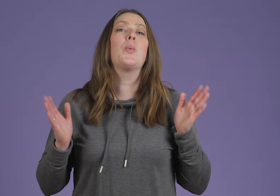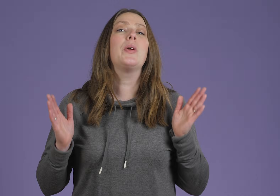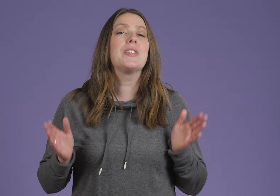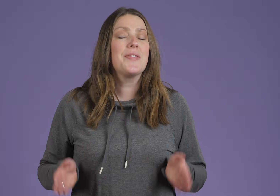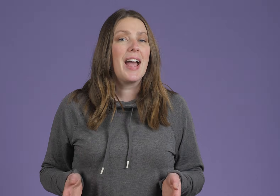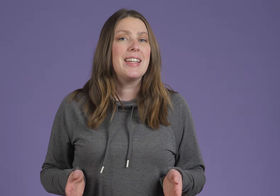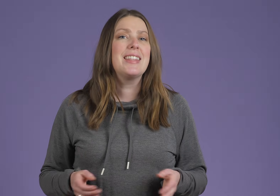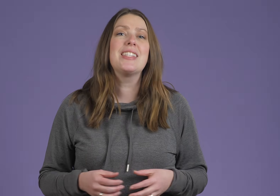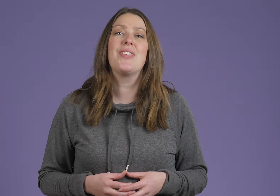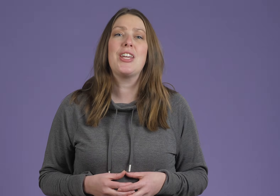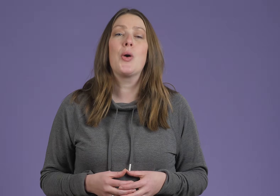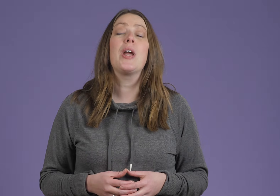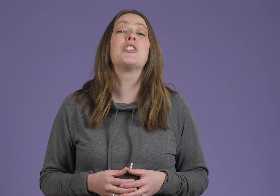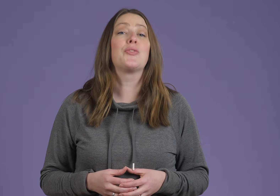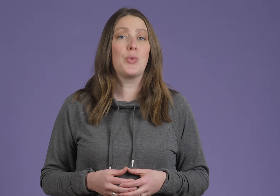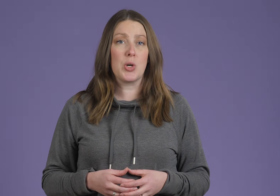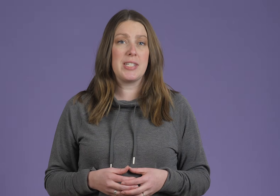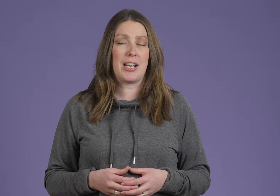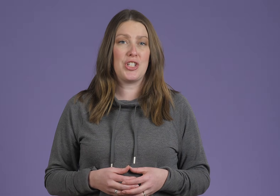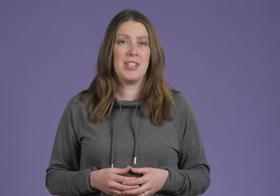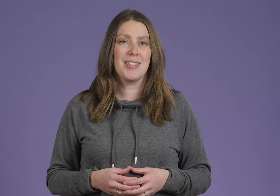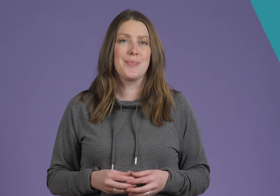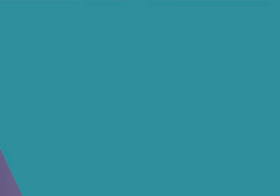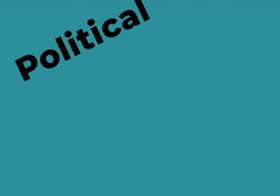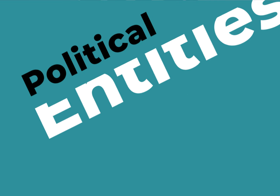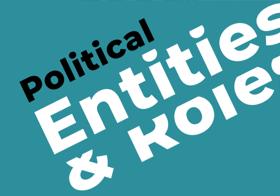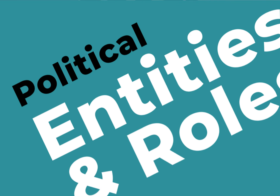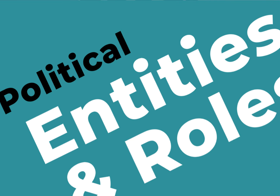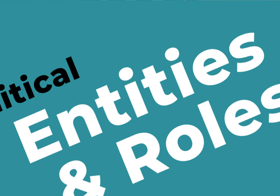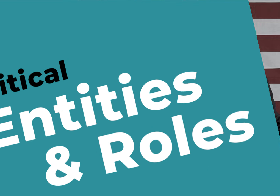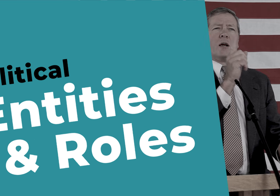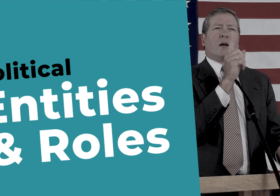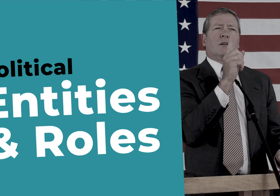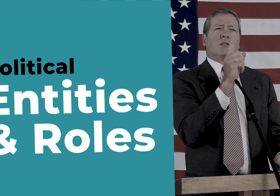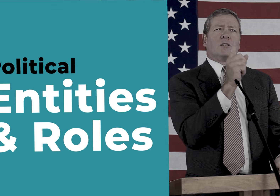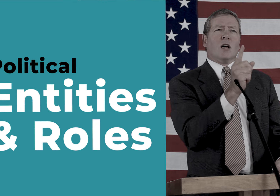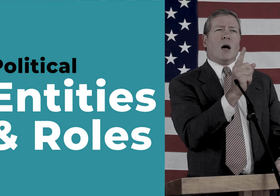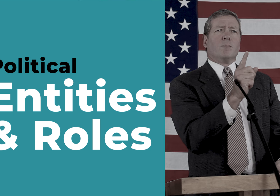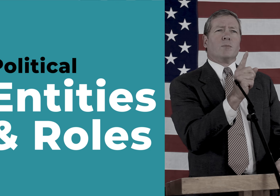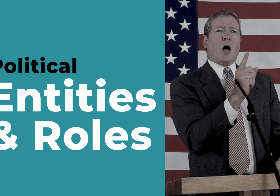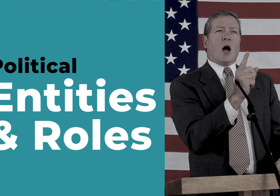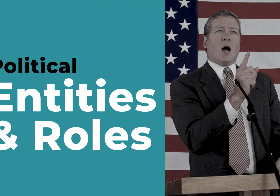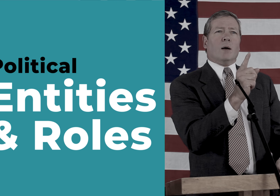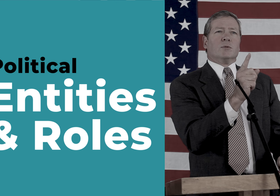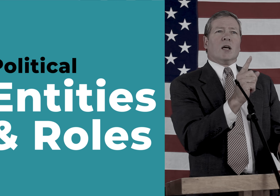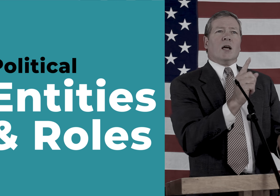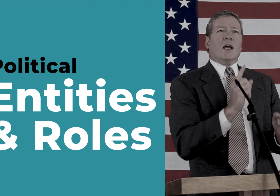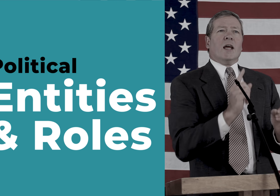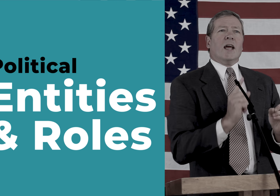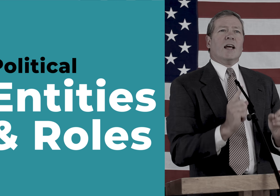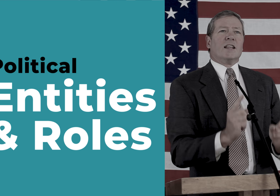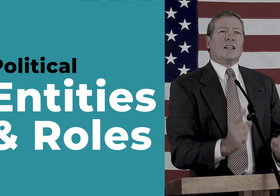We've divided this video into four sections. The first section is political entities and roles.